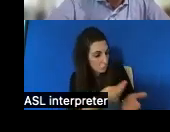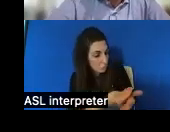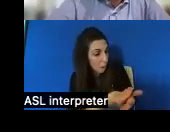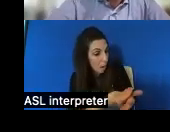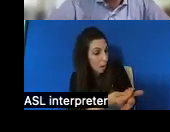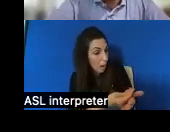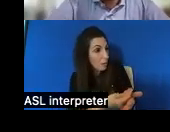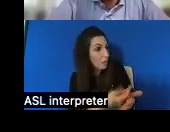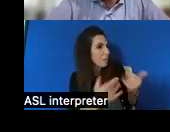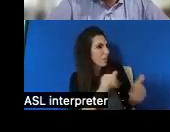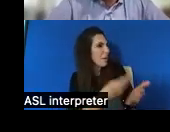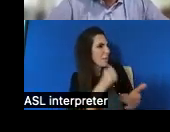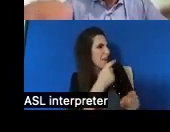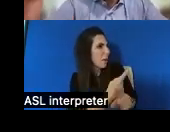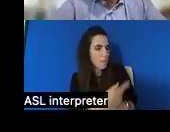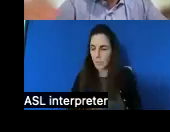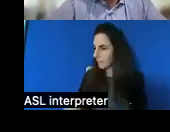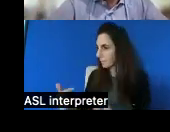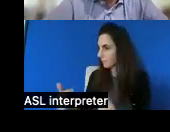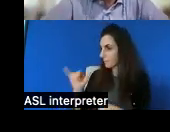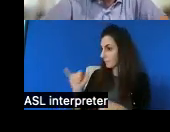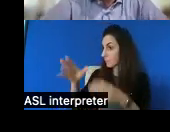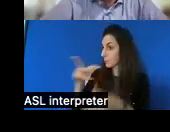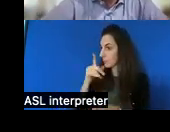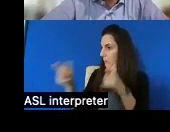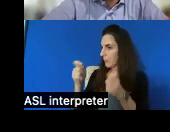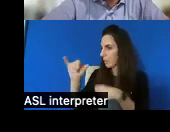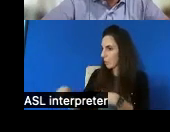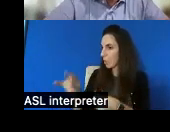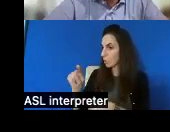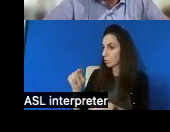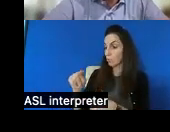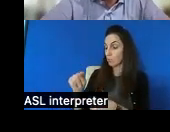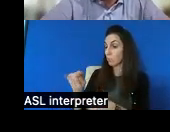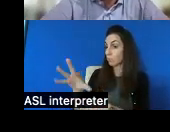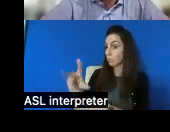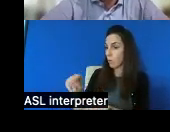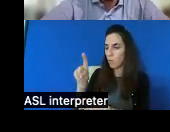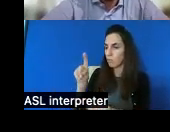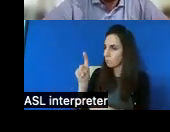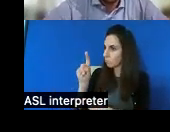protect that trust and and make sure that they're qualifying those those asks from the trust right